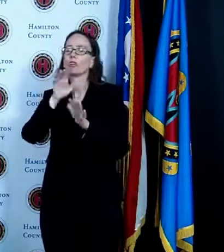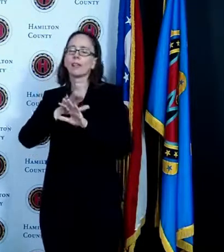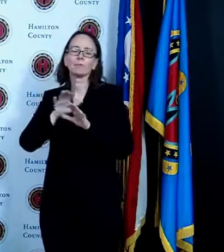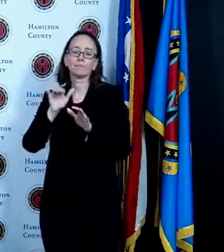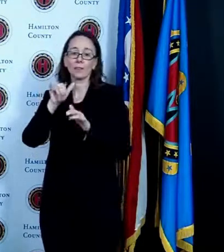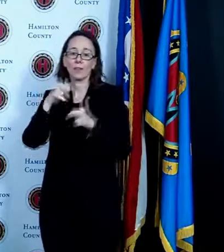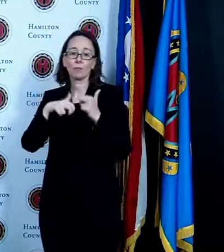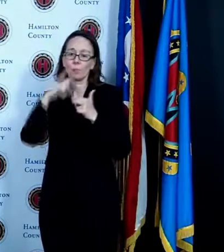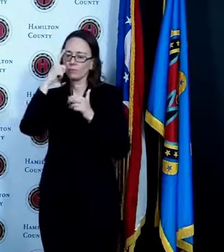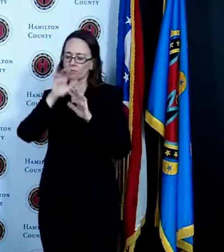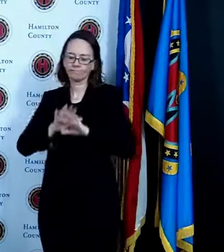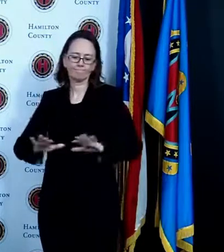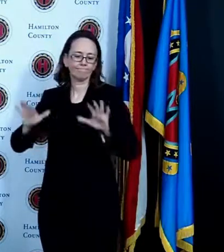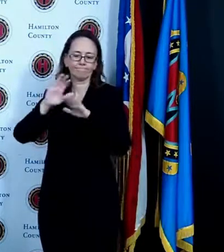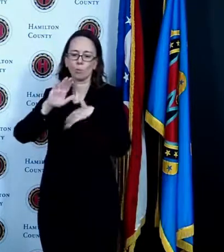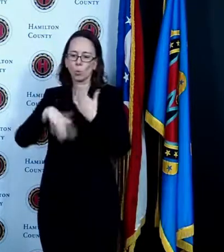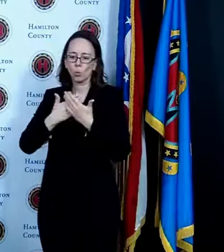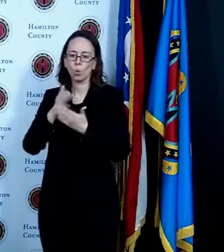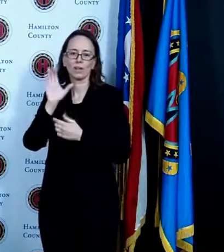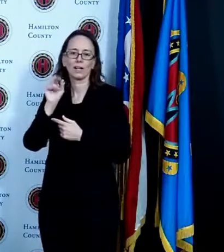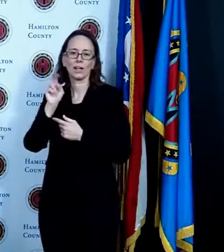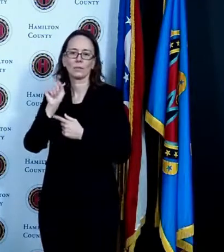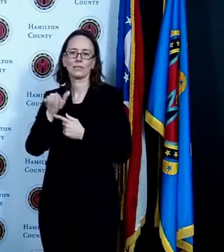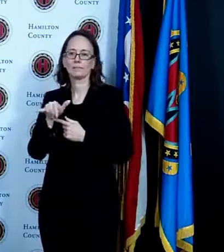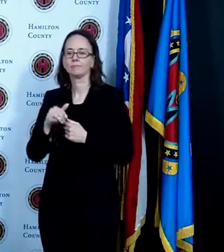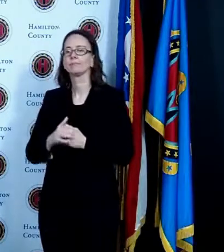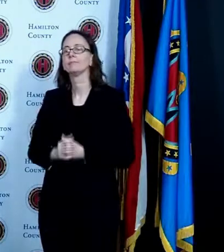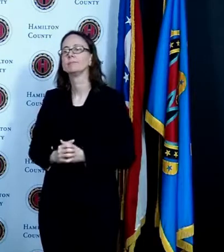have provided this a number of times in the past through the Addiction Recovery